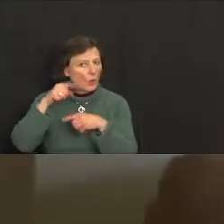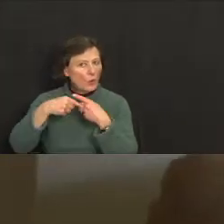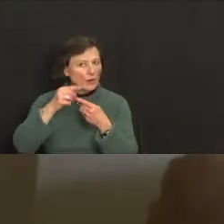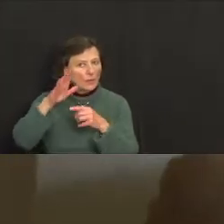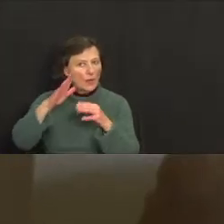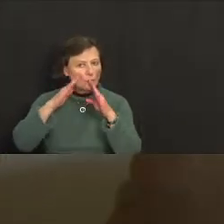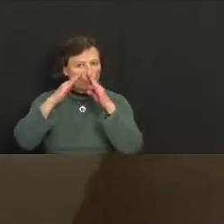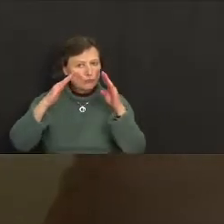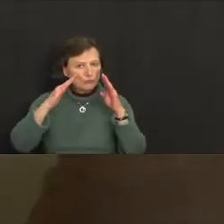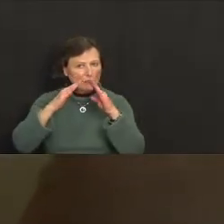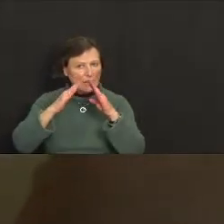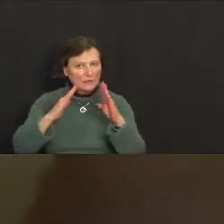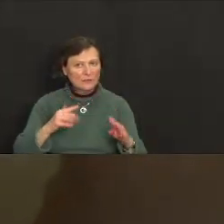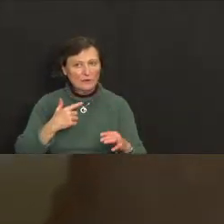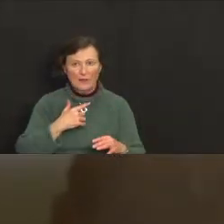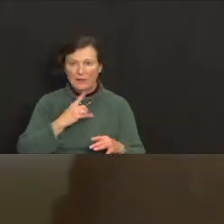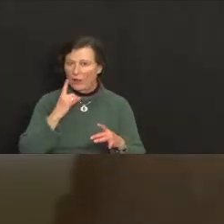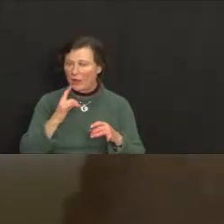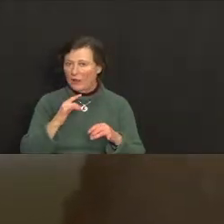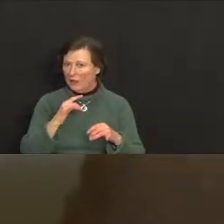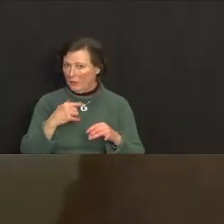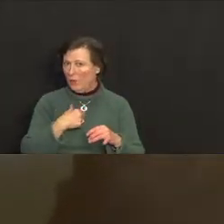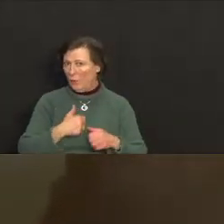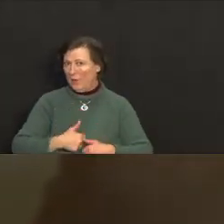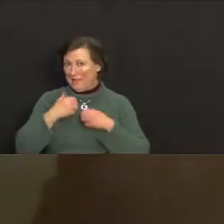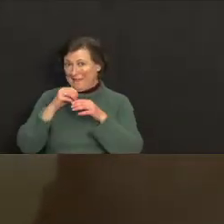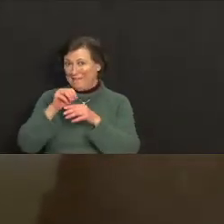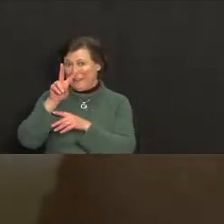in the, in our van, with a mattress in the back of our van in the parking lot right